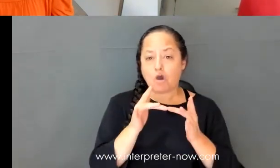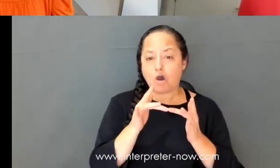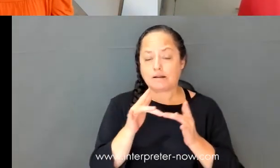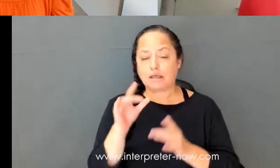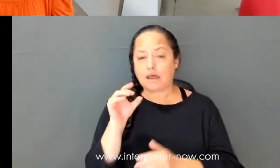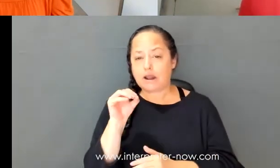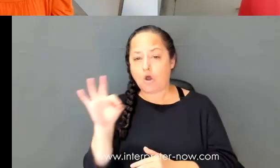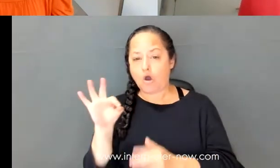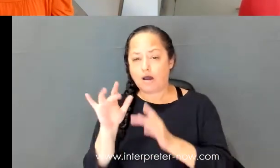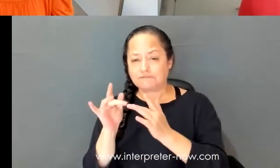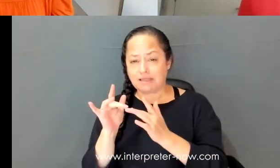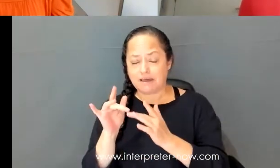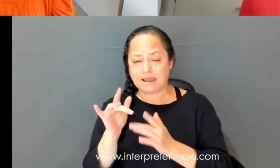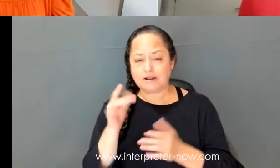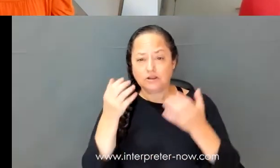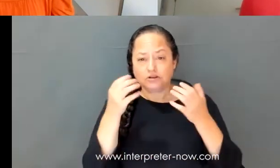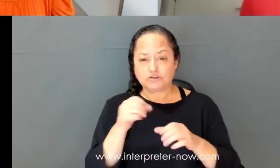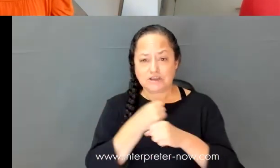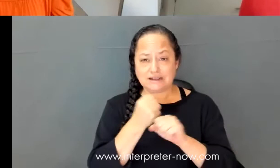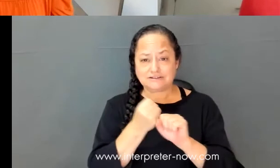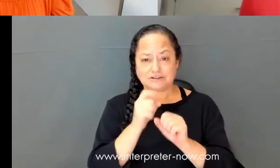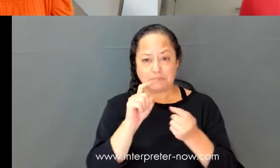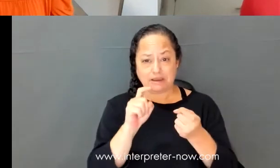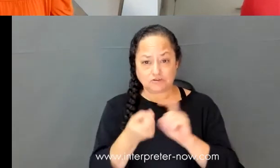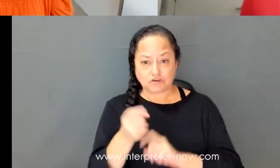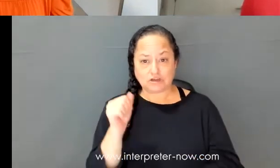And when there's a chance to make a change, when we audit that, when we take a look at